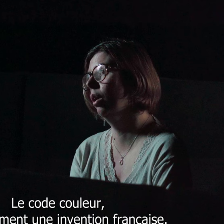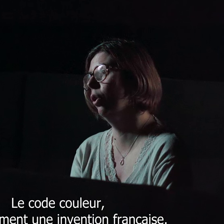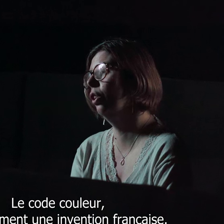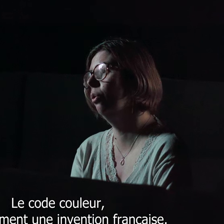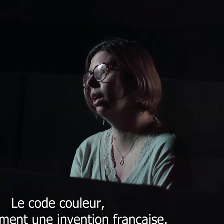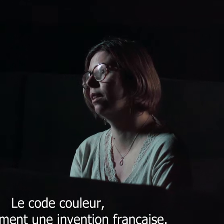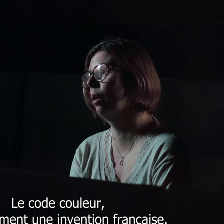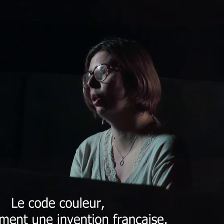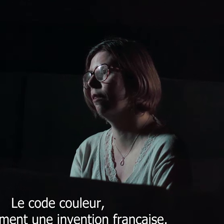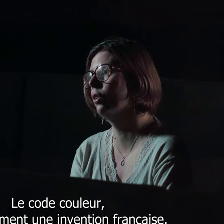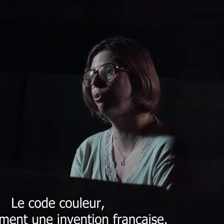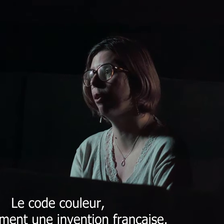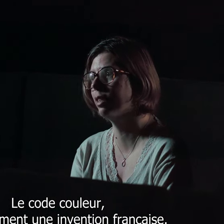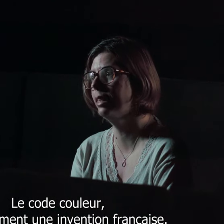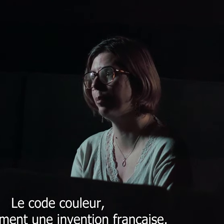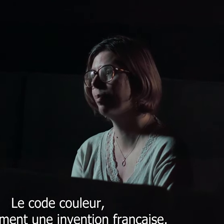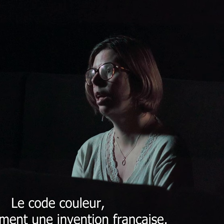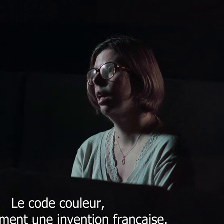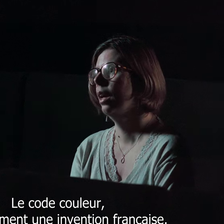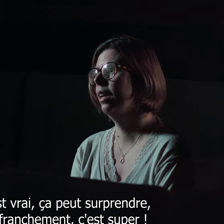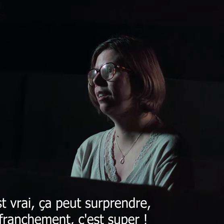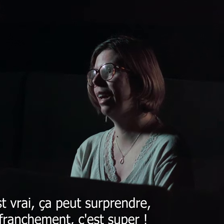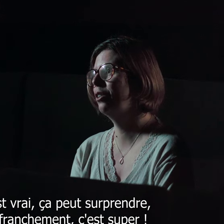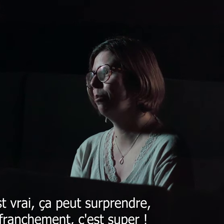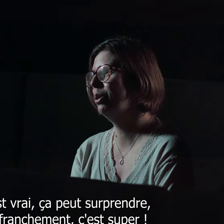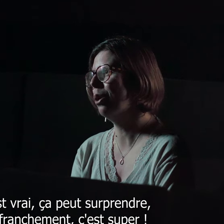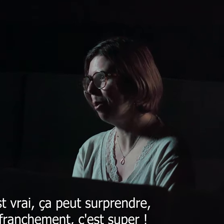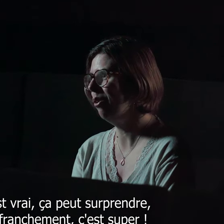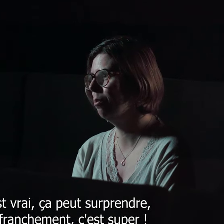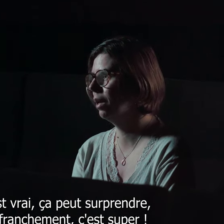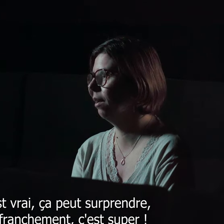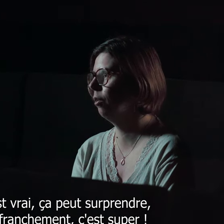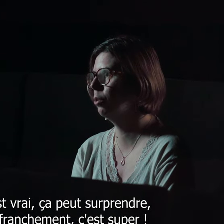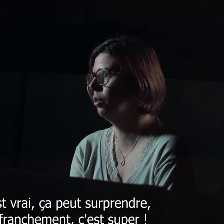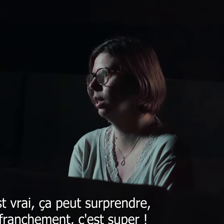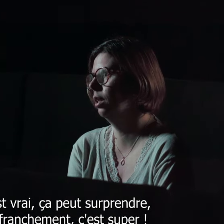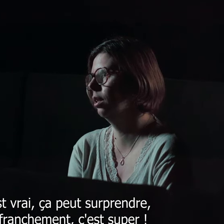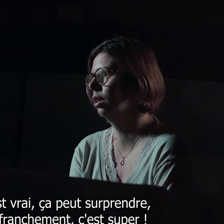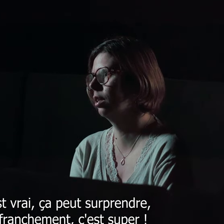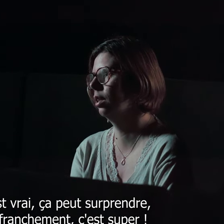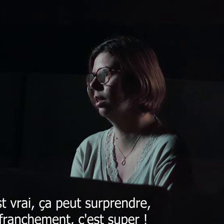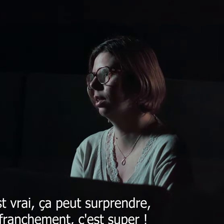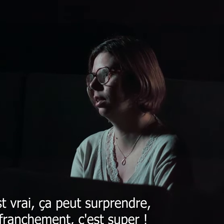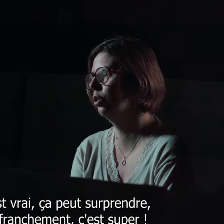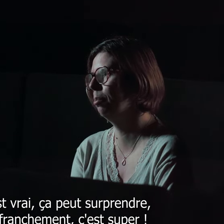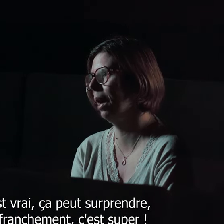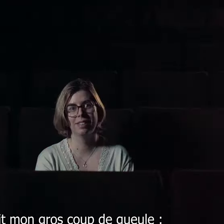The color code is truly a French invention. And it's true, it may surprise you, but frankly, it's great!